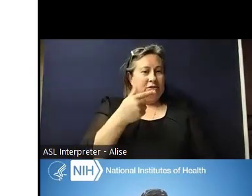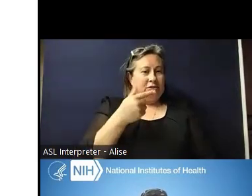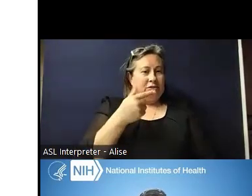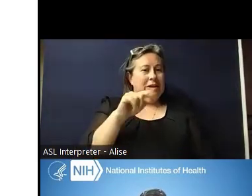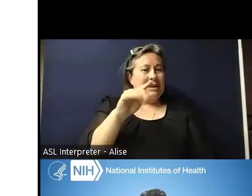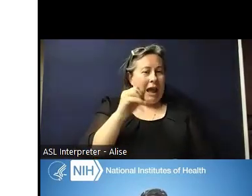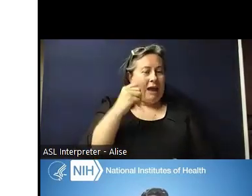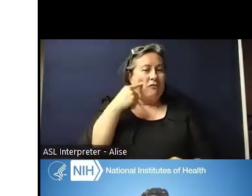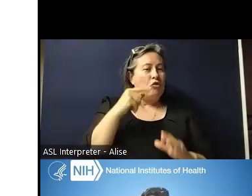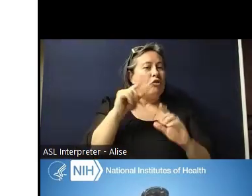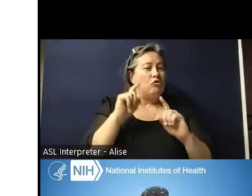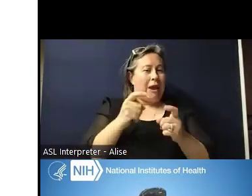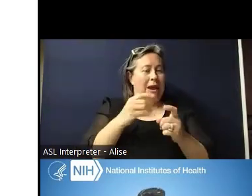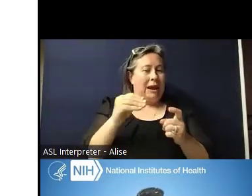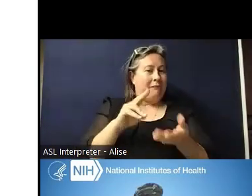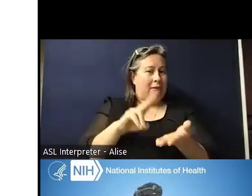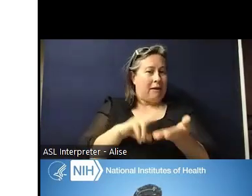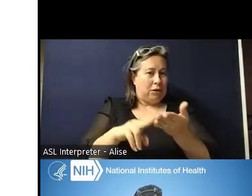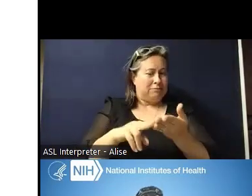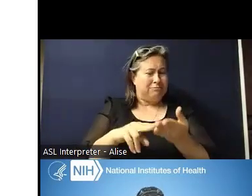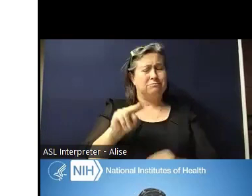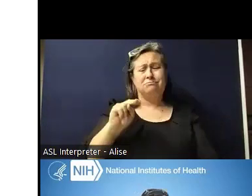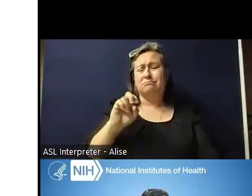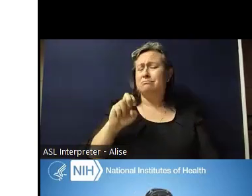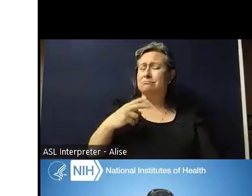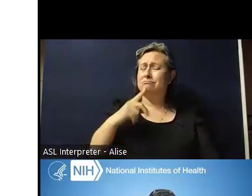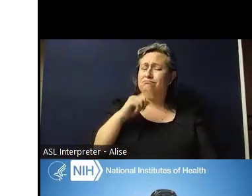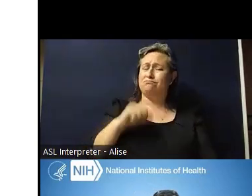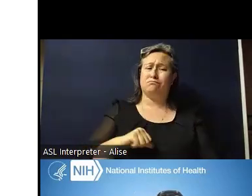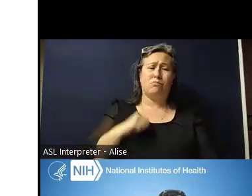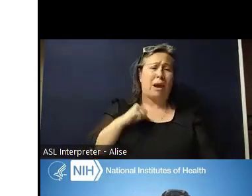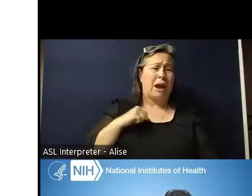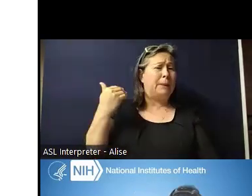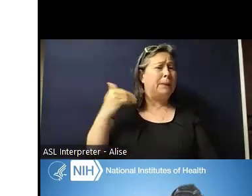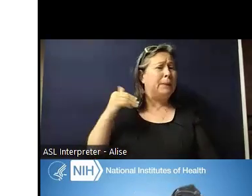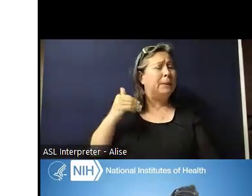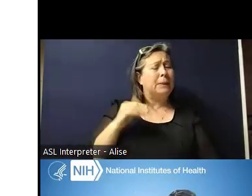NIH is very proud of our funding opportunity announcement